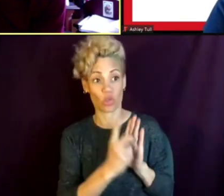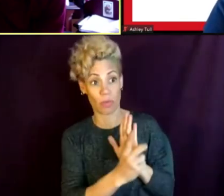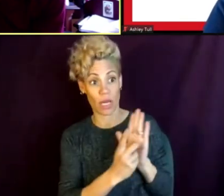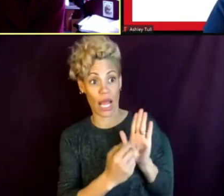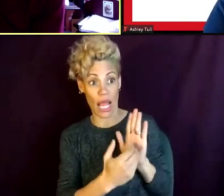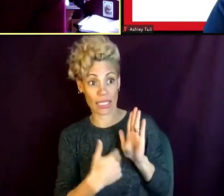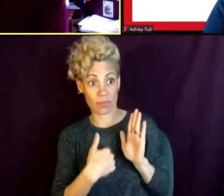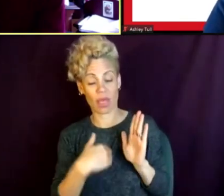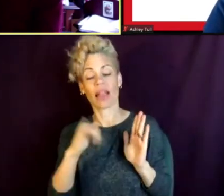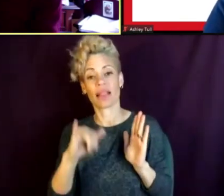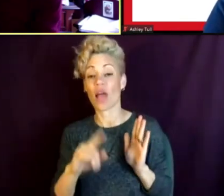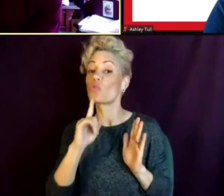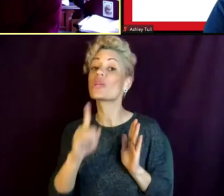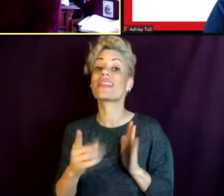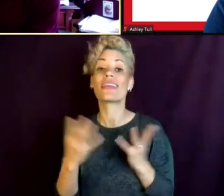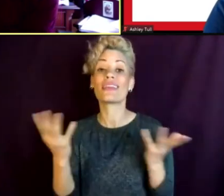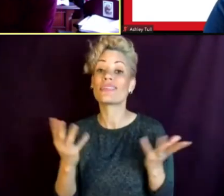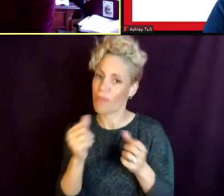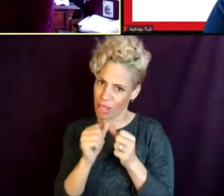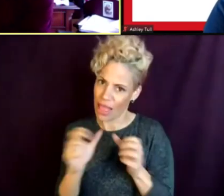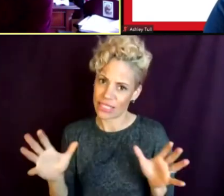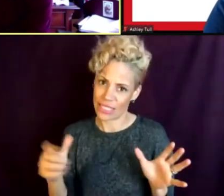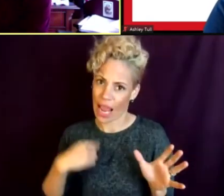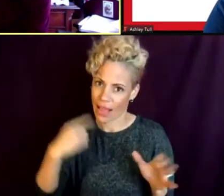Because if I didn't have my epilepsy,